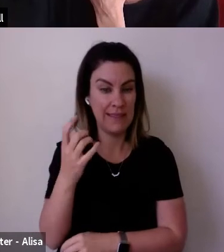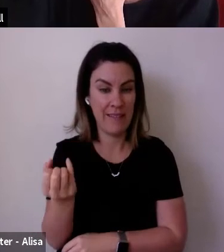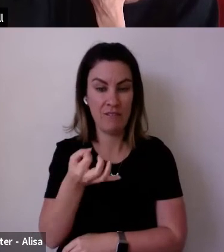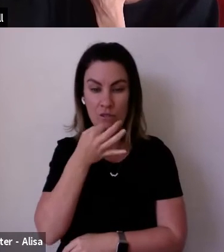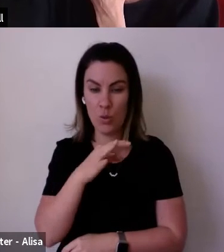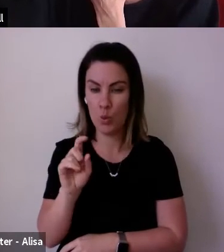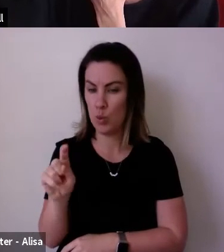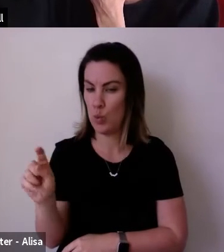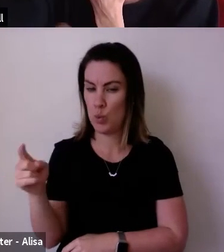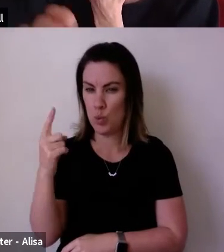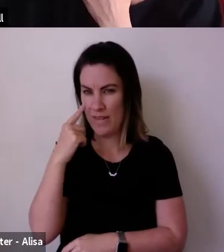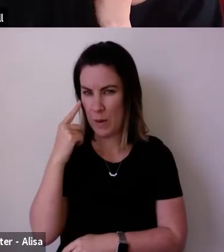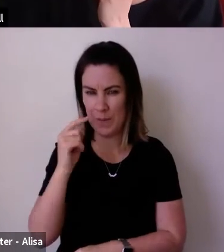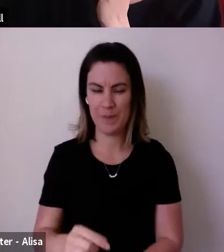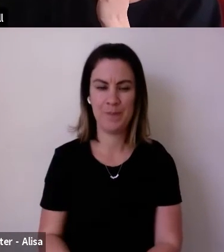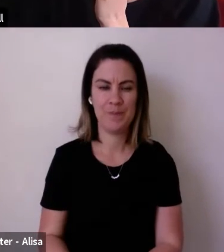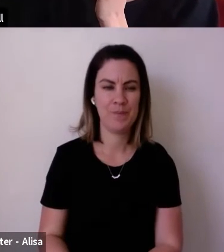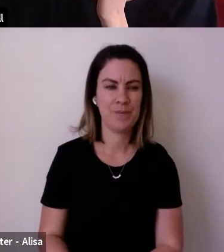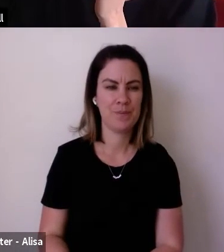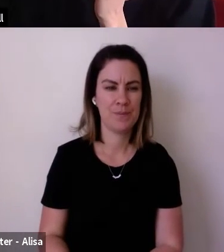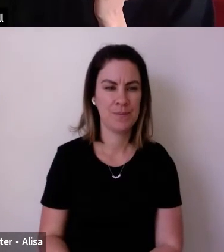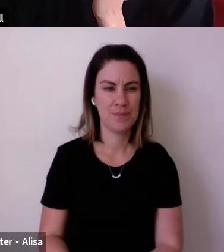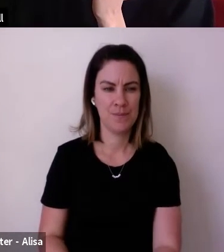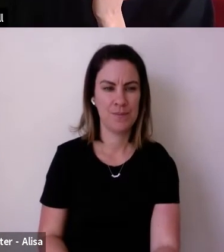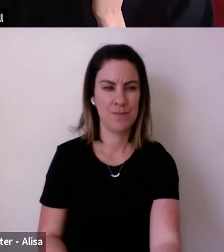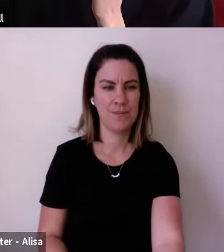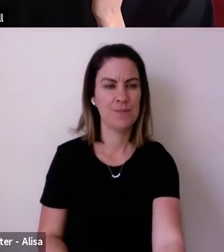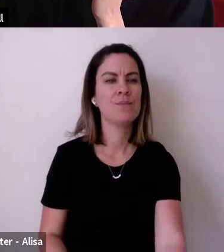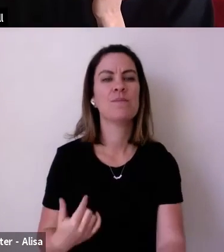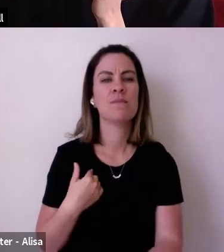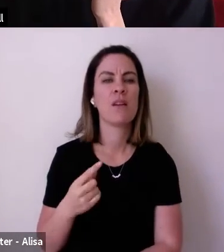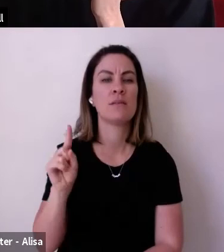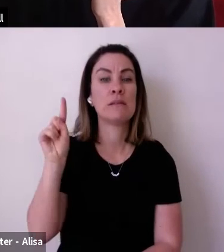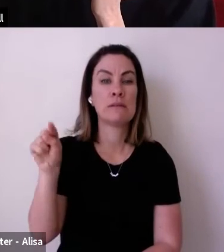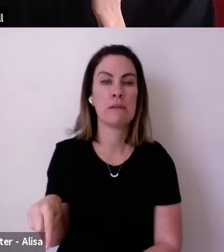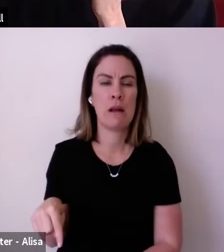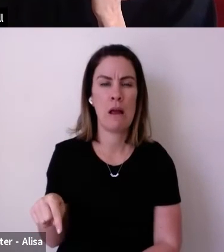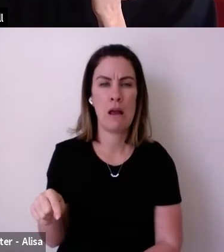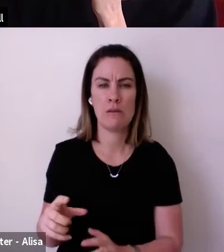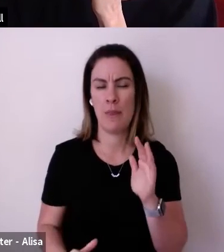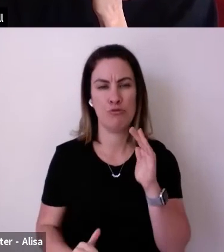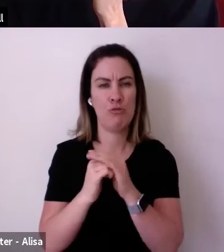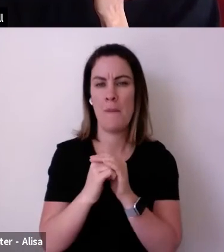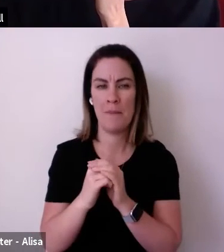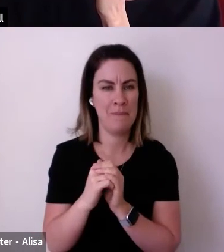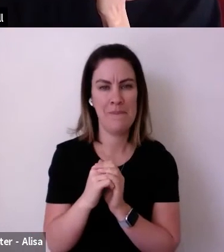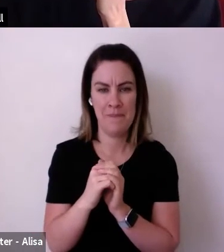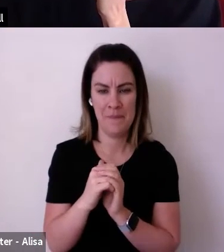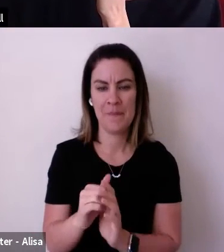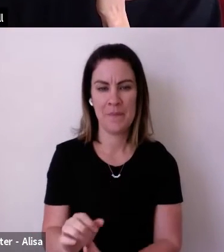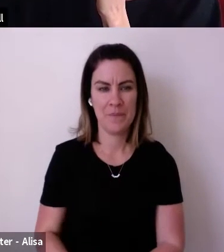So I will stop at the top for now.